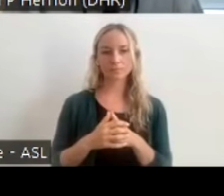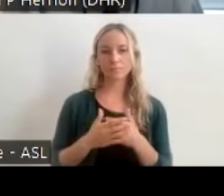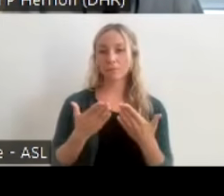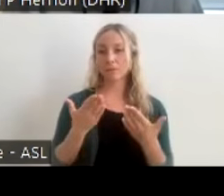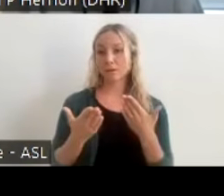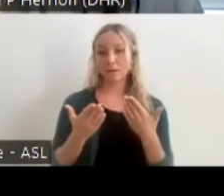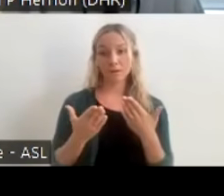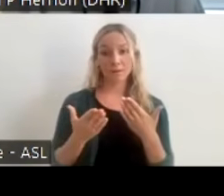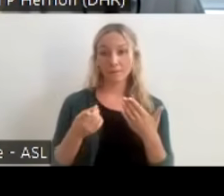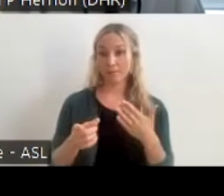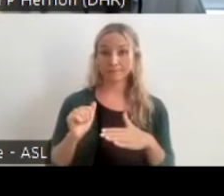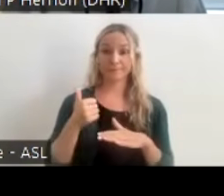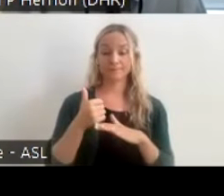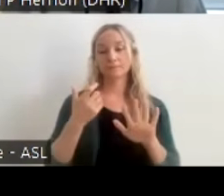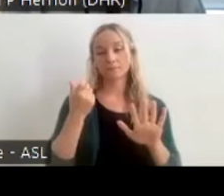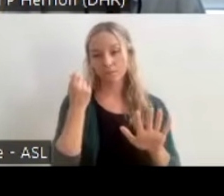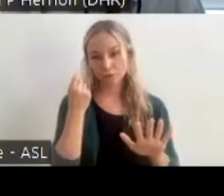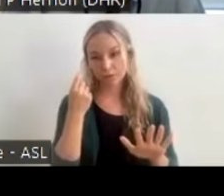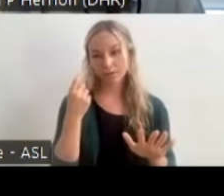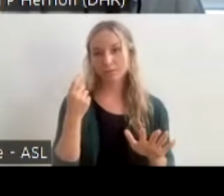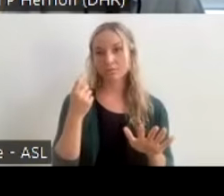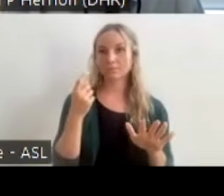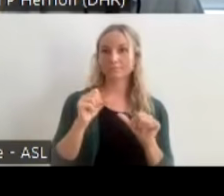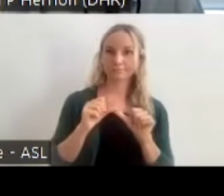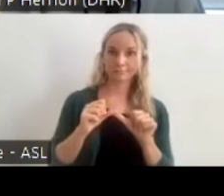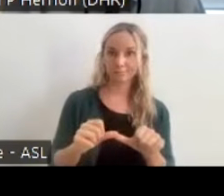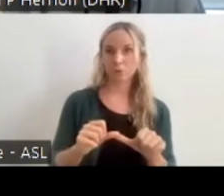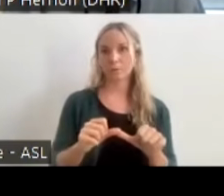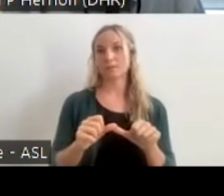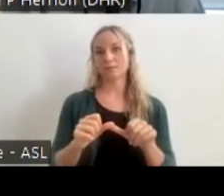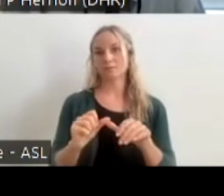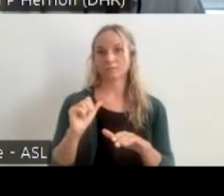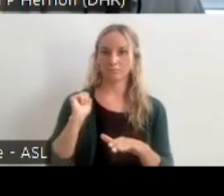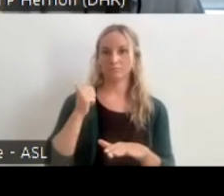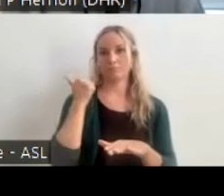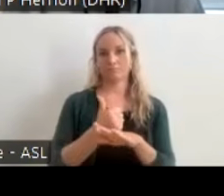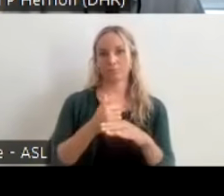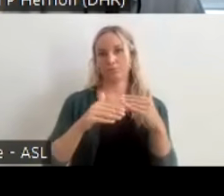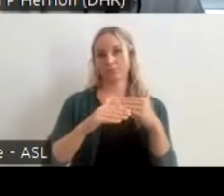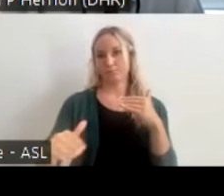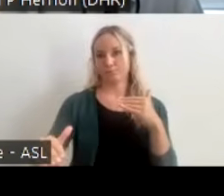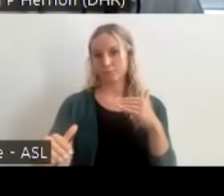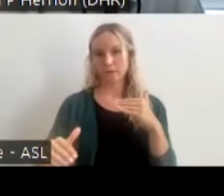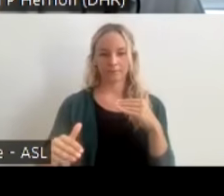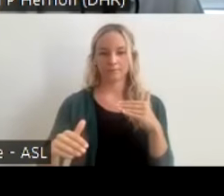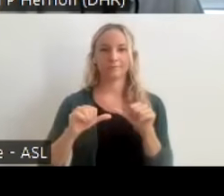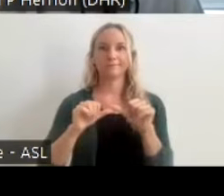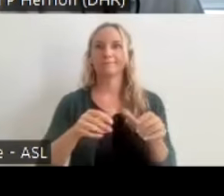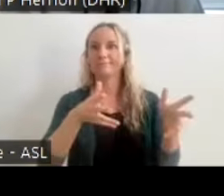somebody taking it and putting it out, But if there is indeed a cost, if it indeed is not readily achievable, having an